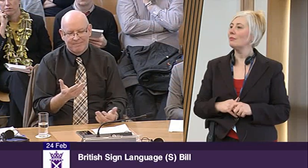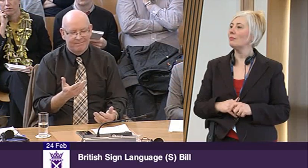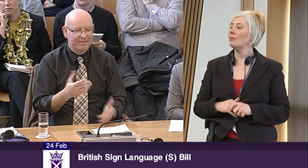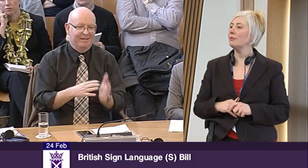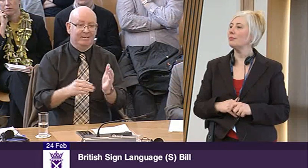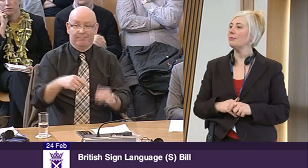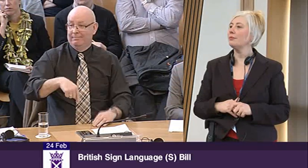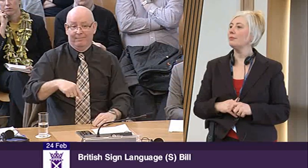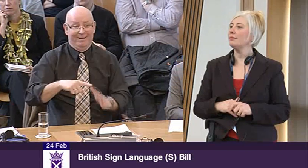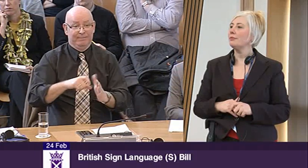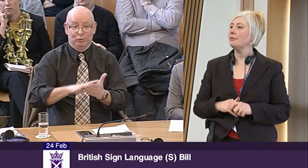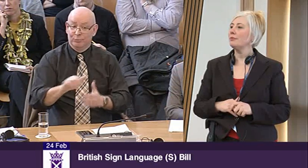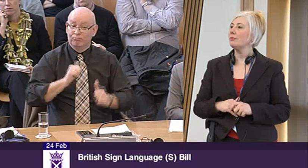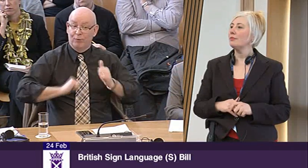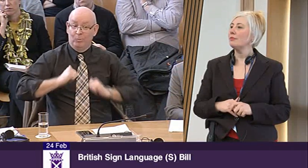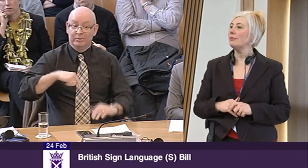long wait.